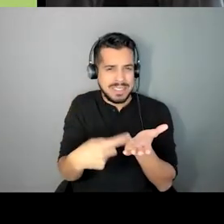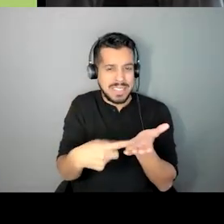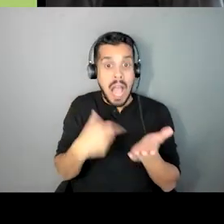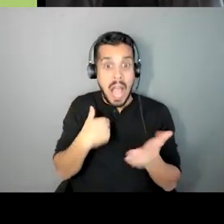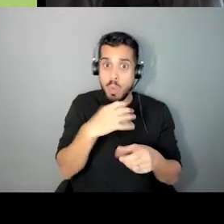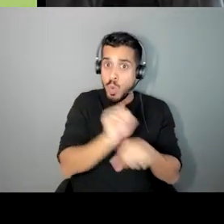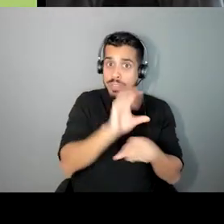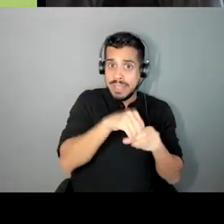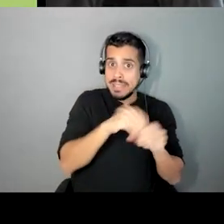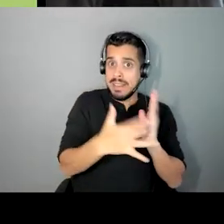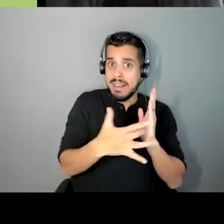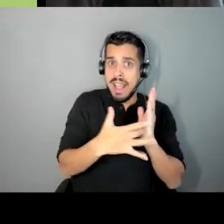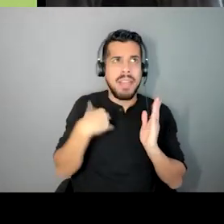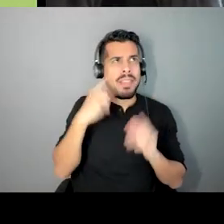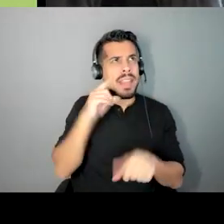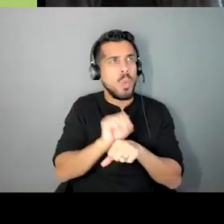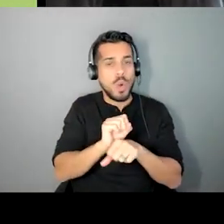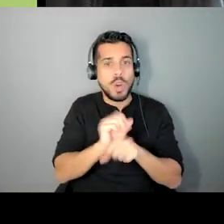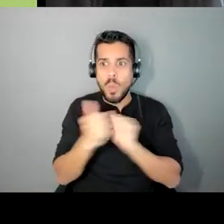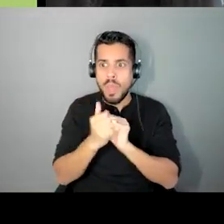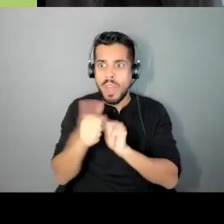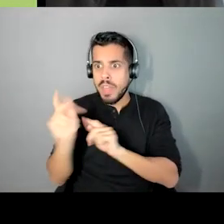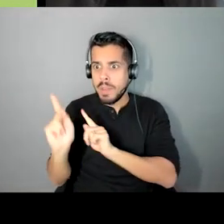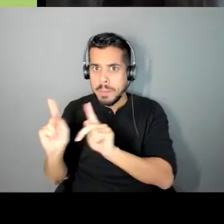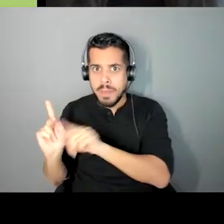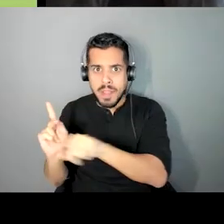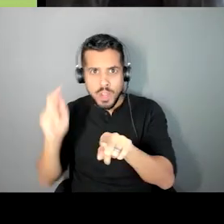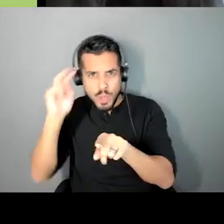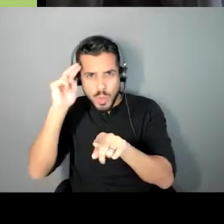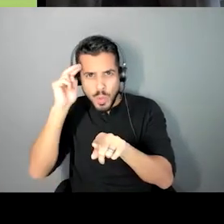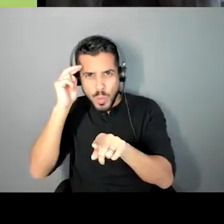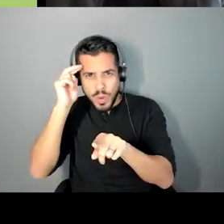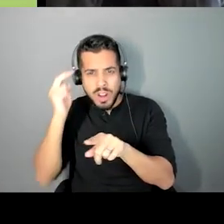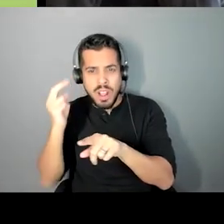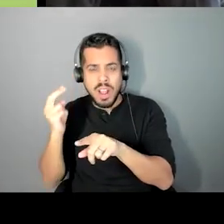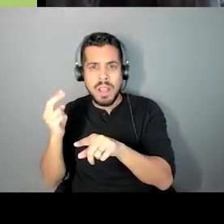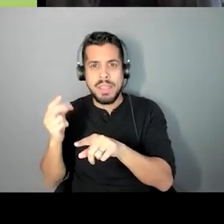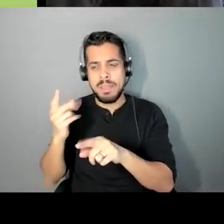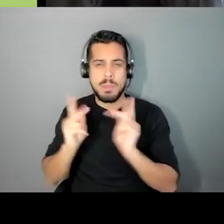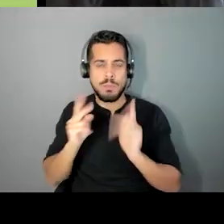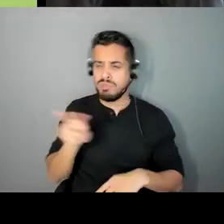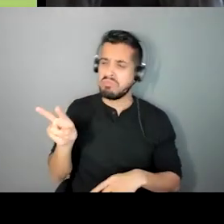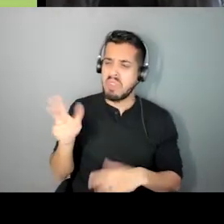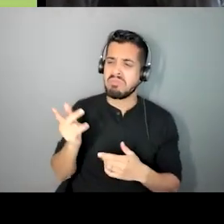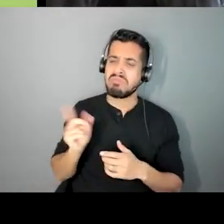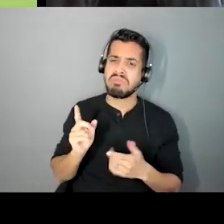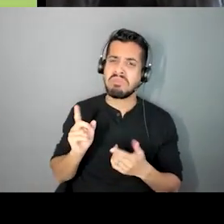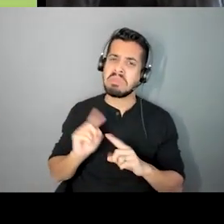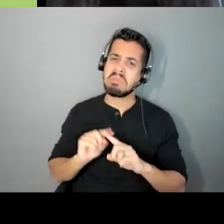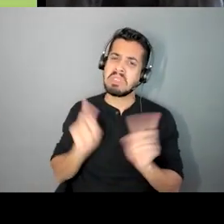Uh... I think I worked around individuals who are neurodiverse. However, they were just considered eccentric. And so I just started doing some research